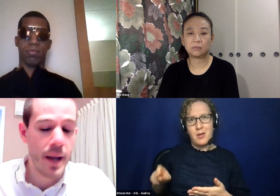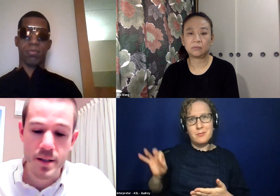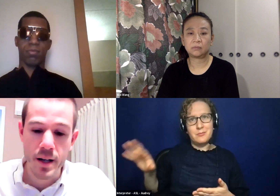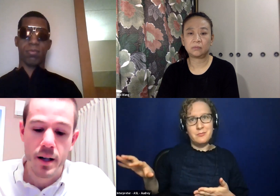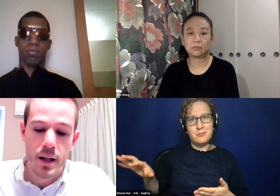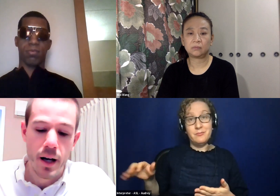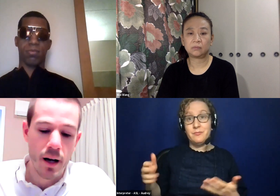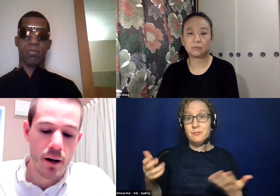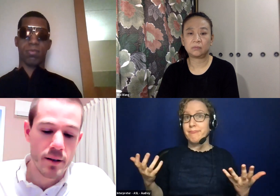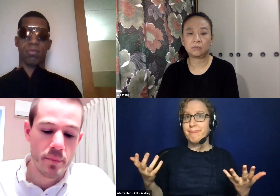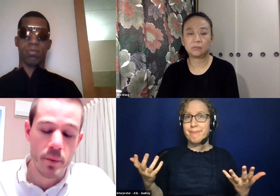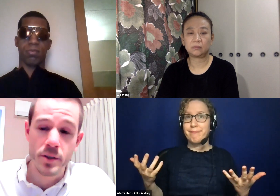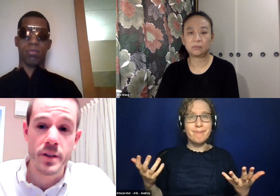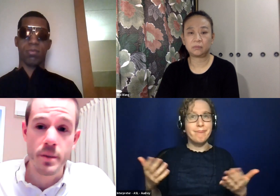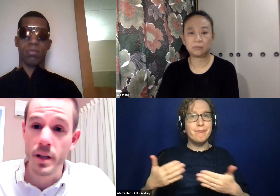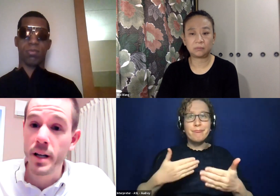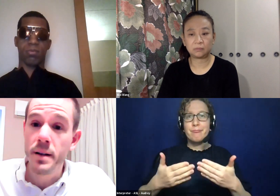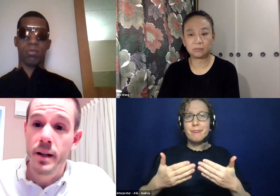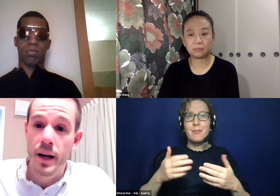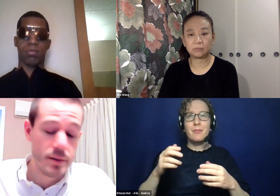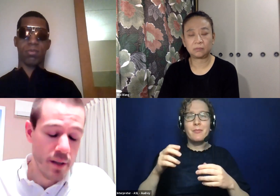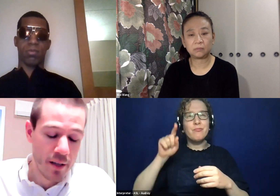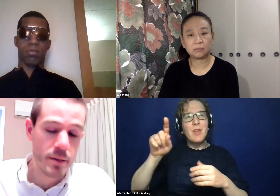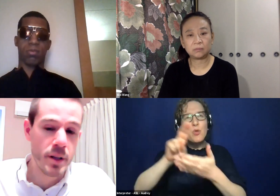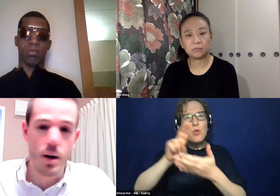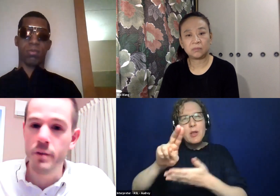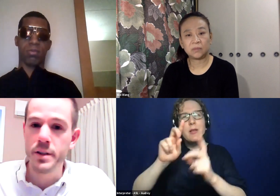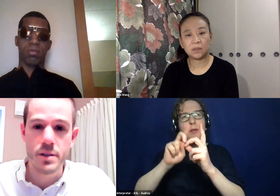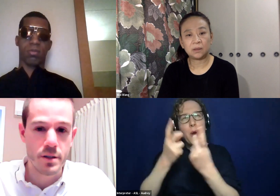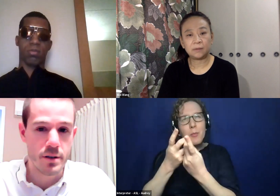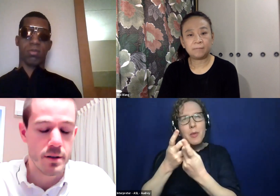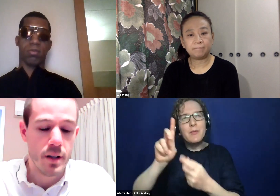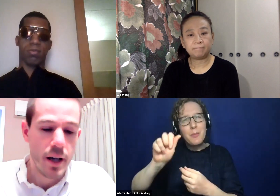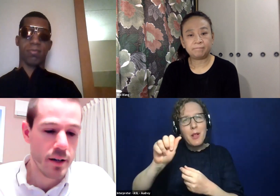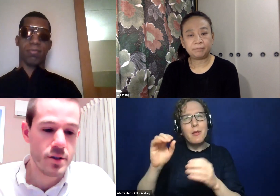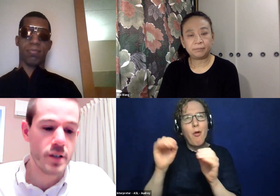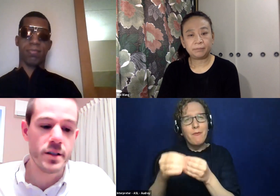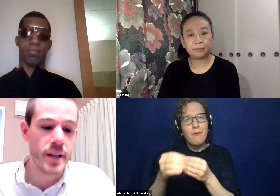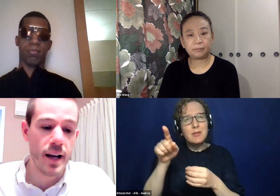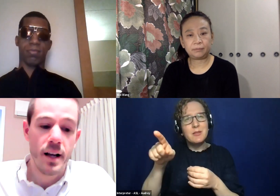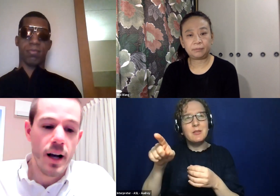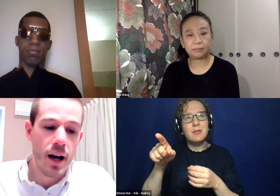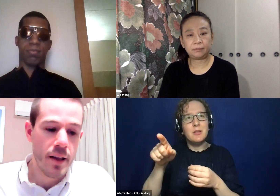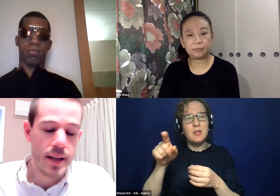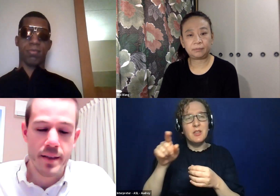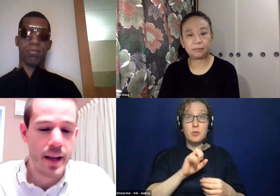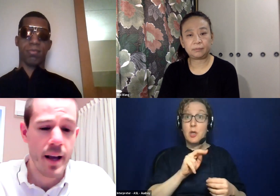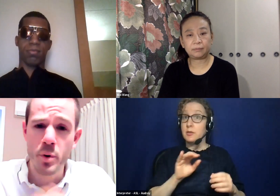you have an amazing Department of Disability, a Disability Office just as Justice said, they help